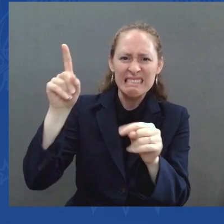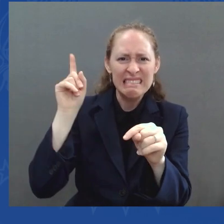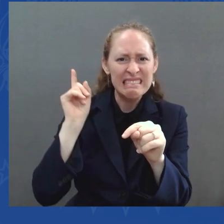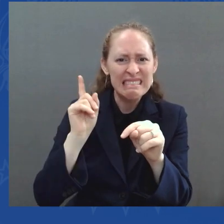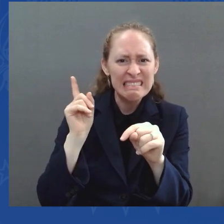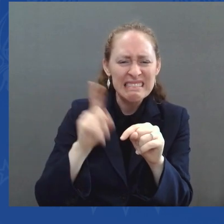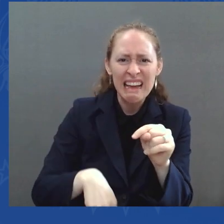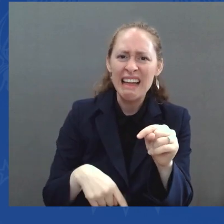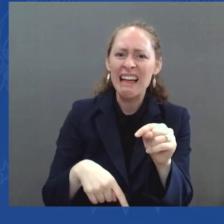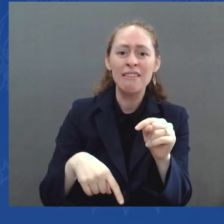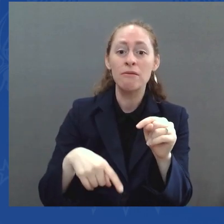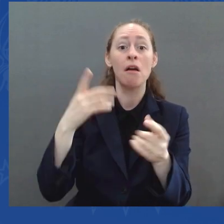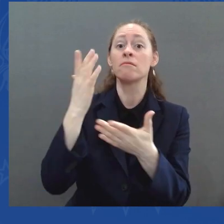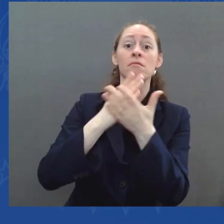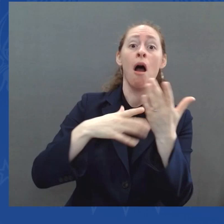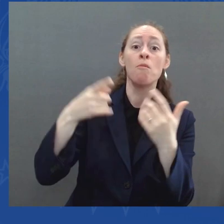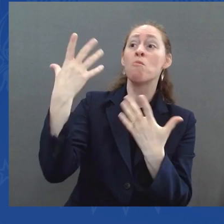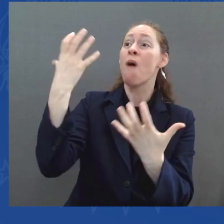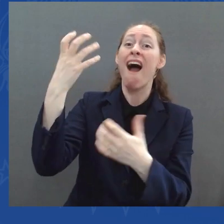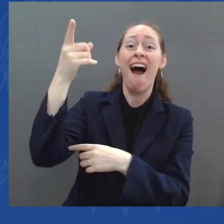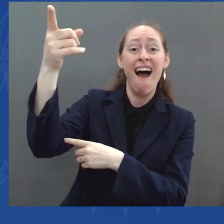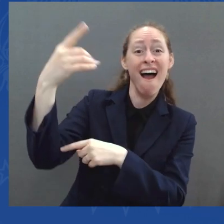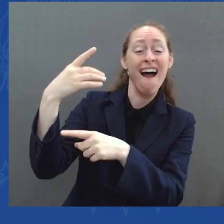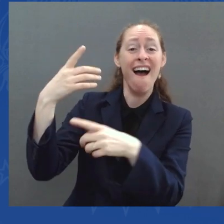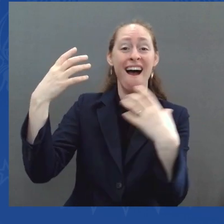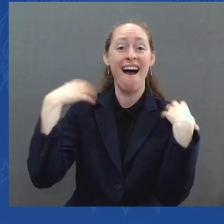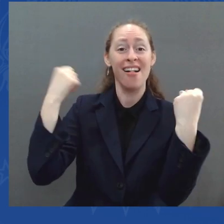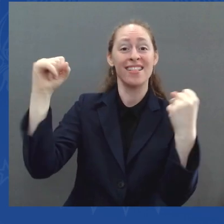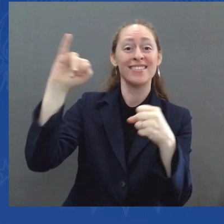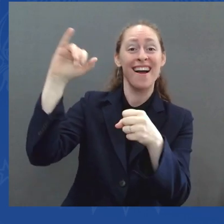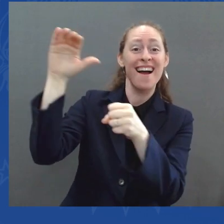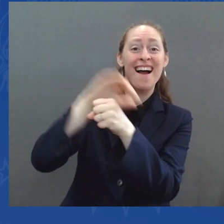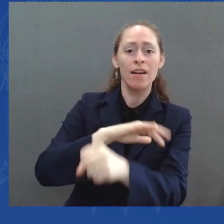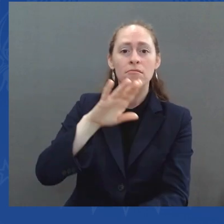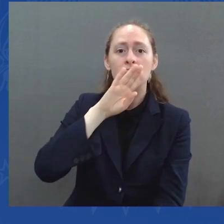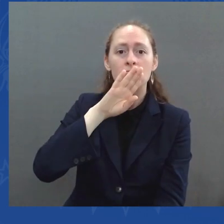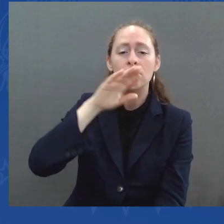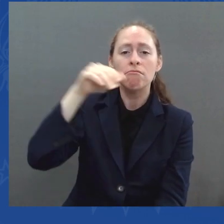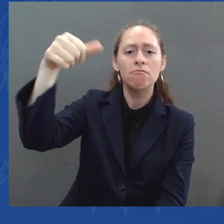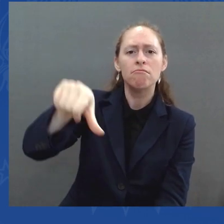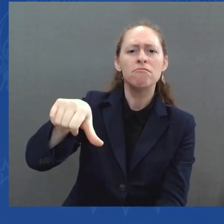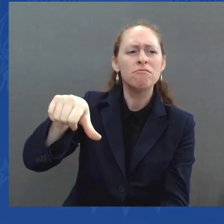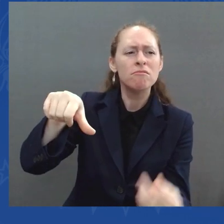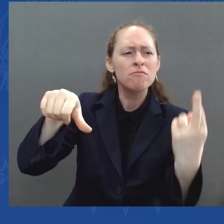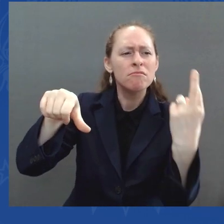called preexisting conditions, conditions such as cancer,